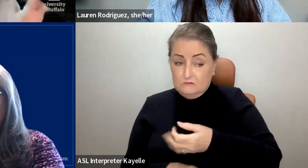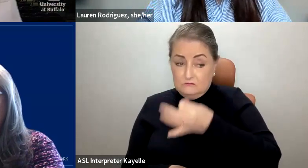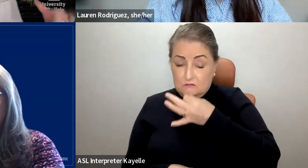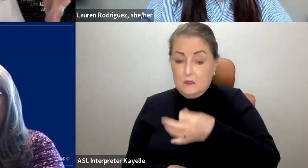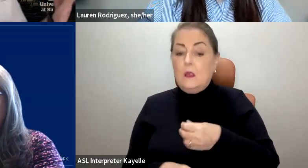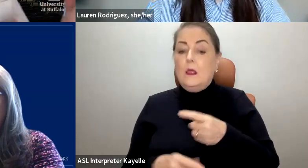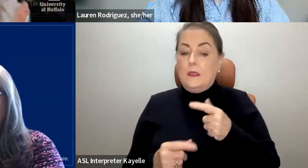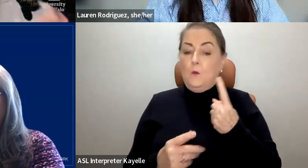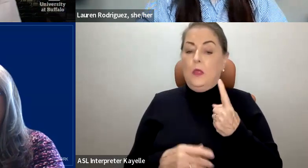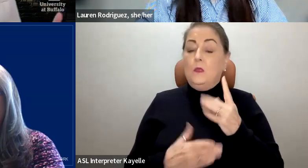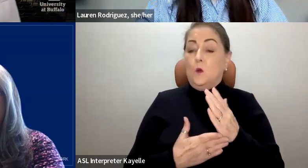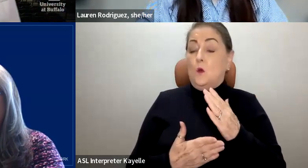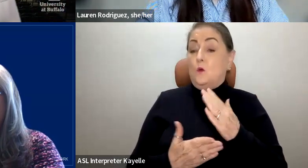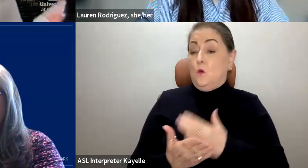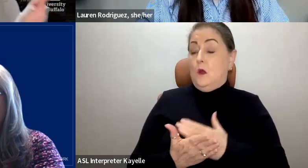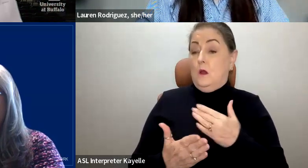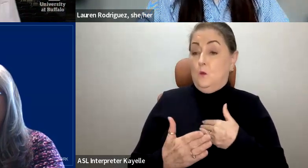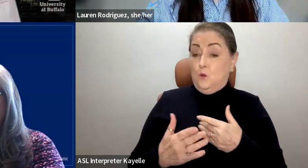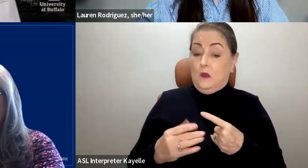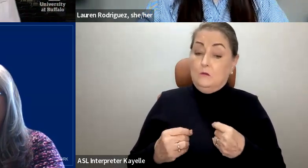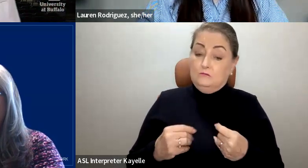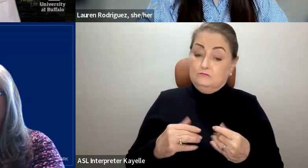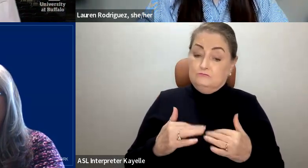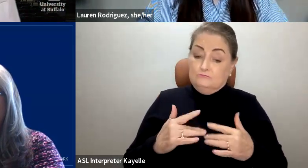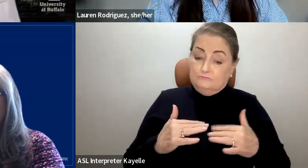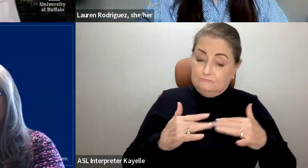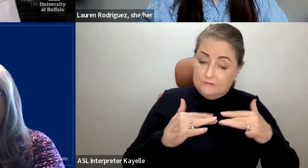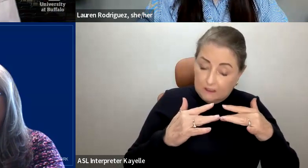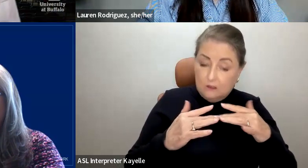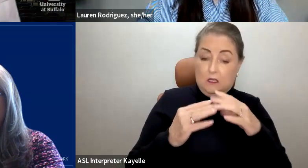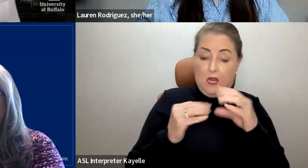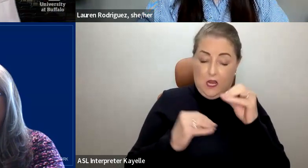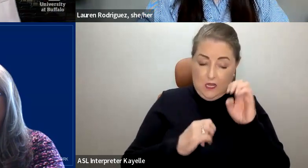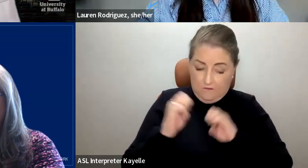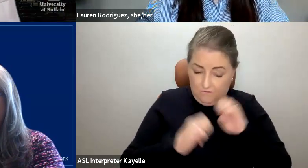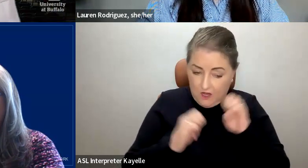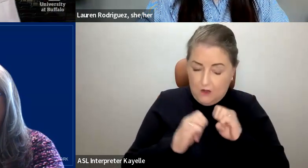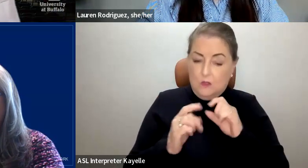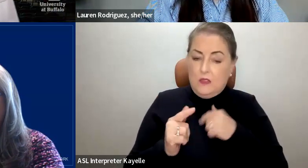courses we're building out in turn, we're going to evaluate it in such a way that we are competent that somebody who has